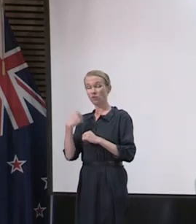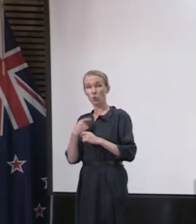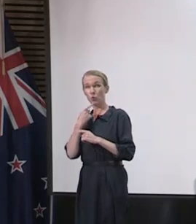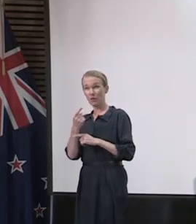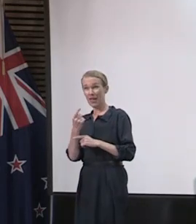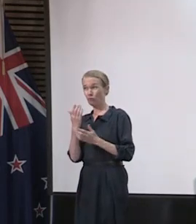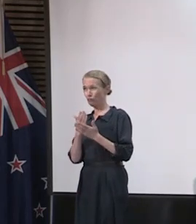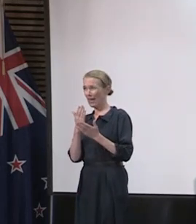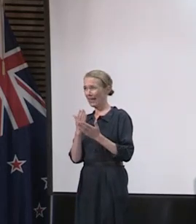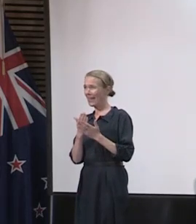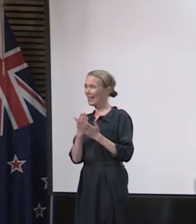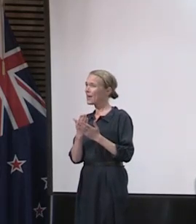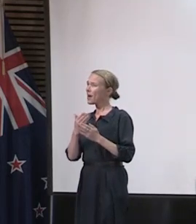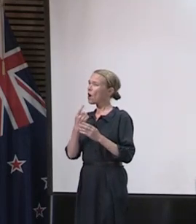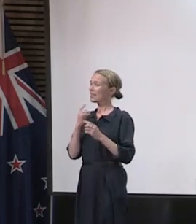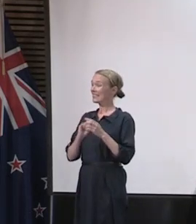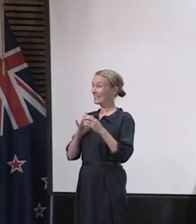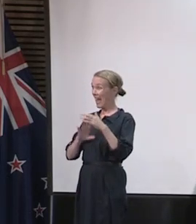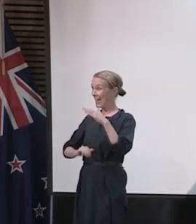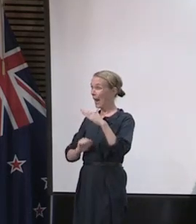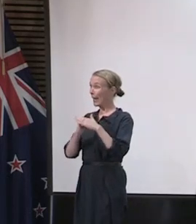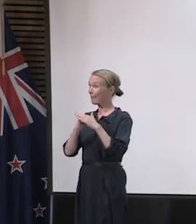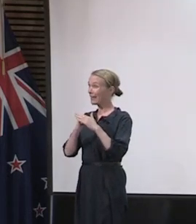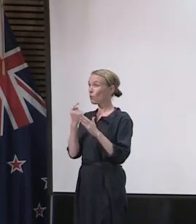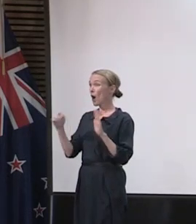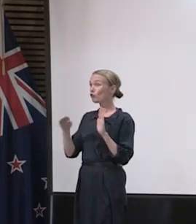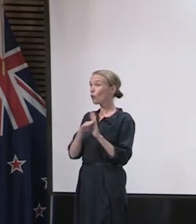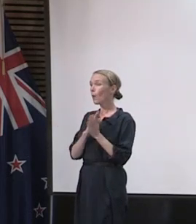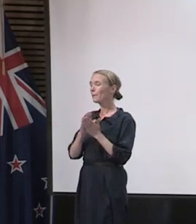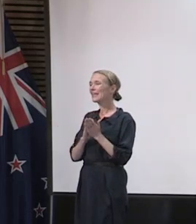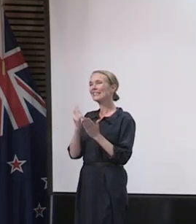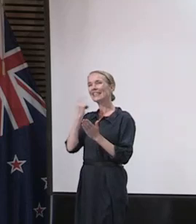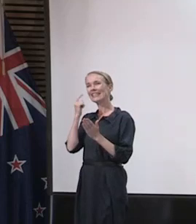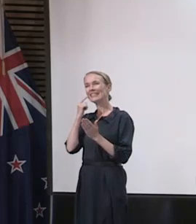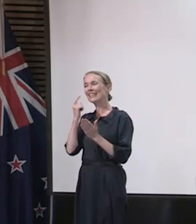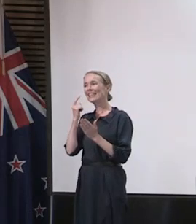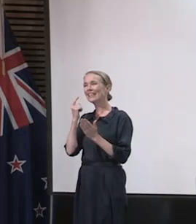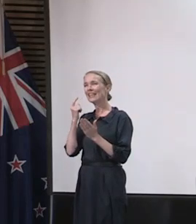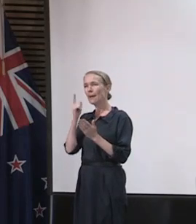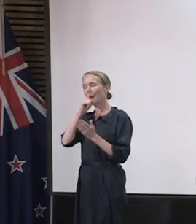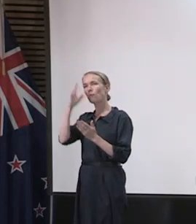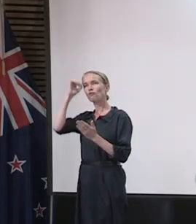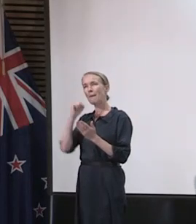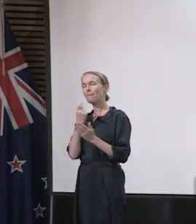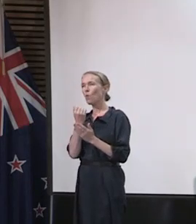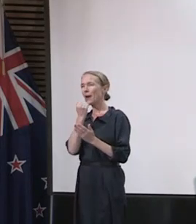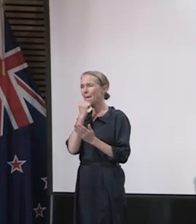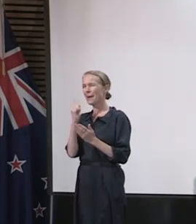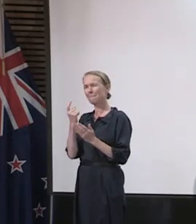That was the problem. The inconsistency that you could have 100 strangers in a movie